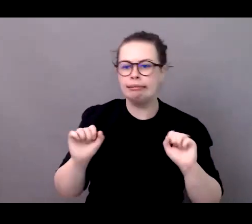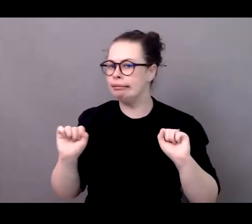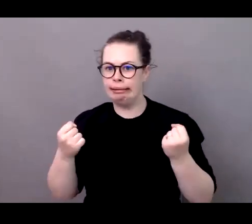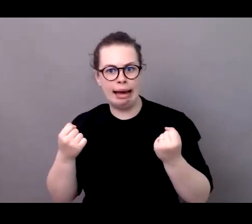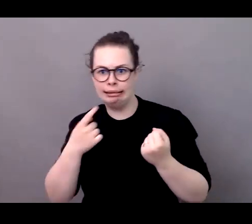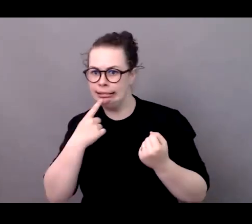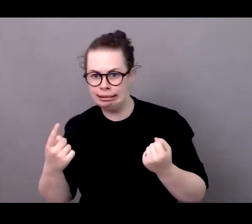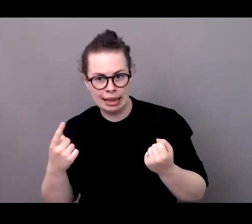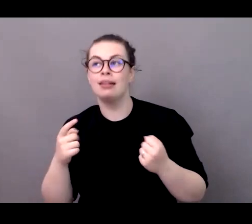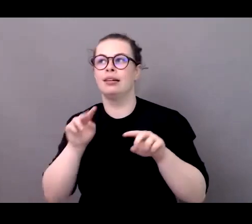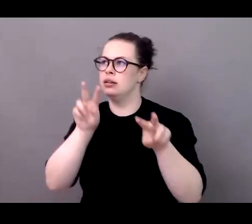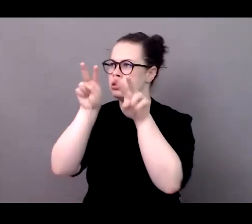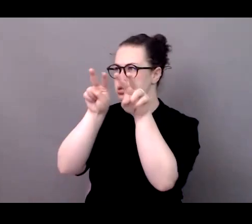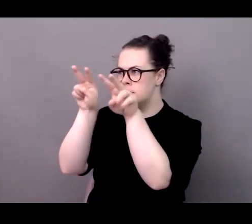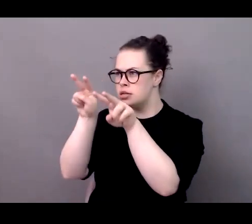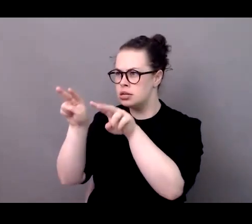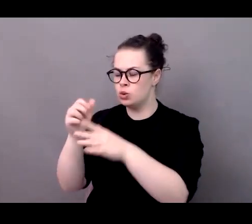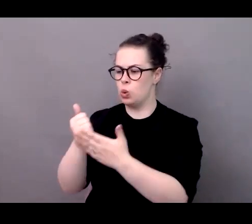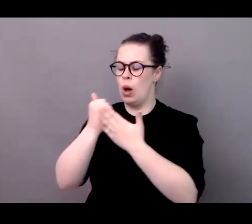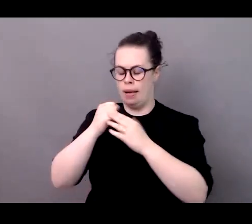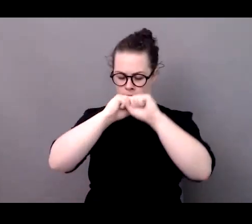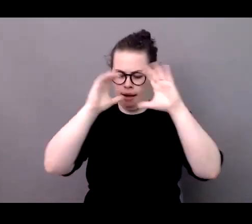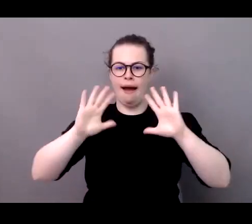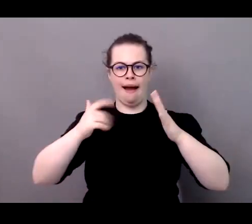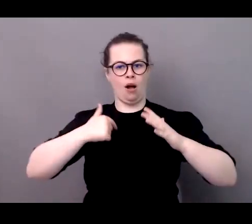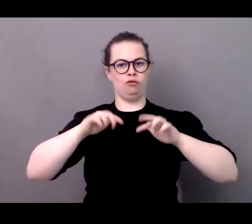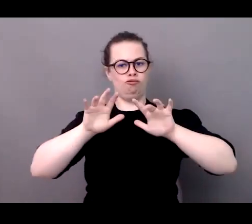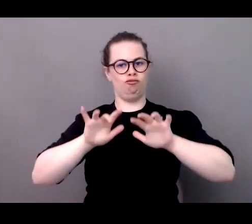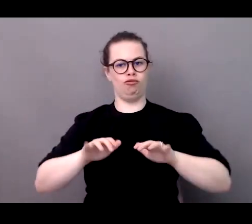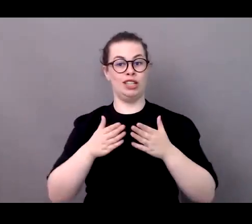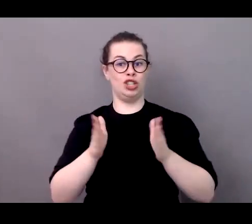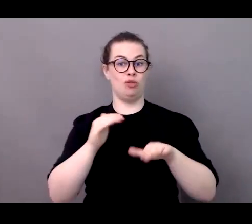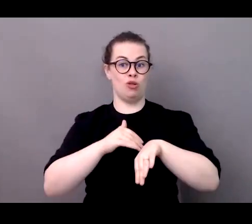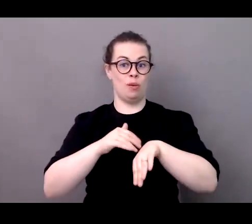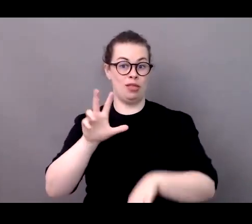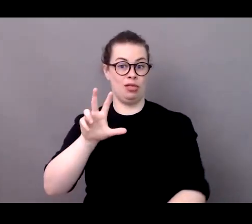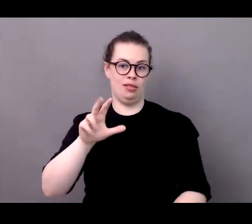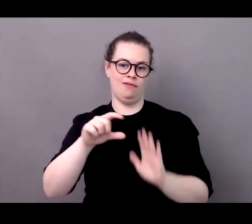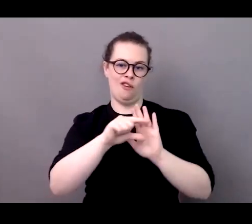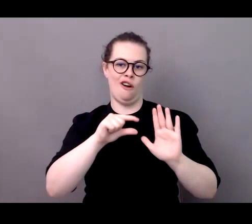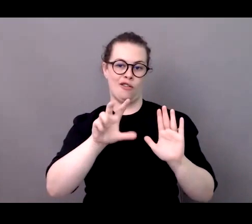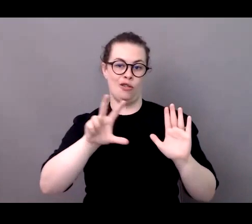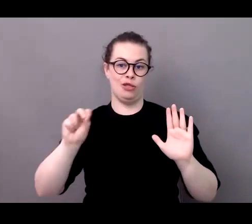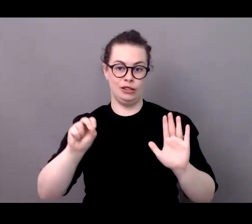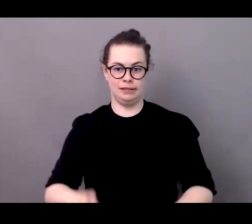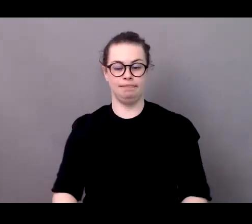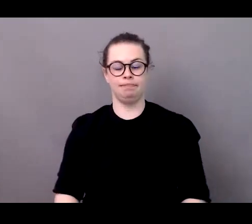you. Now, it is important in this that we follow the same structure that a general comment would